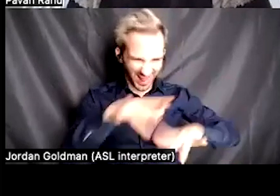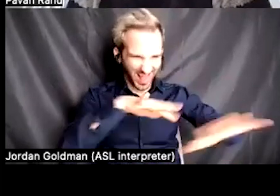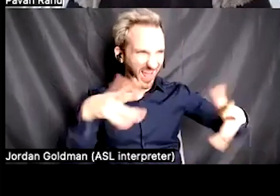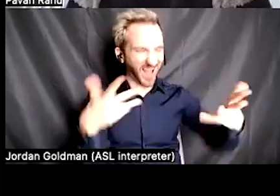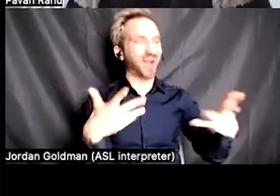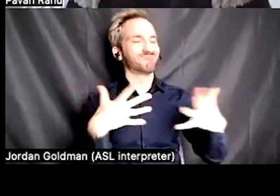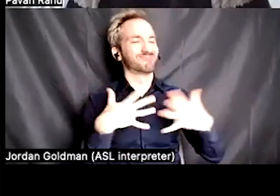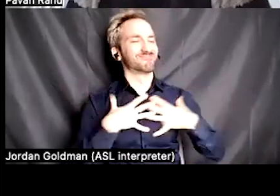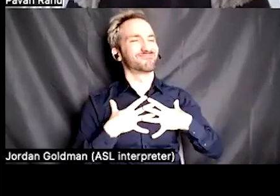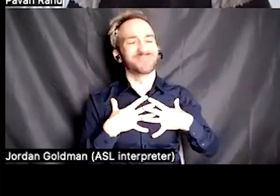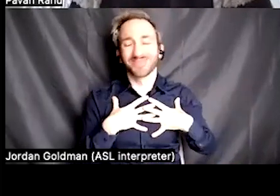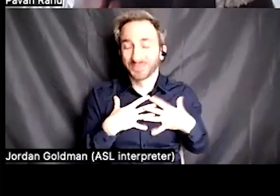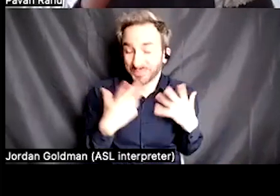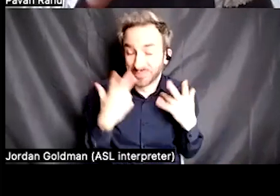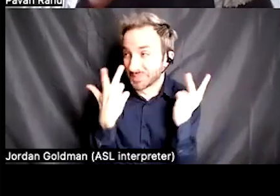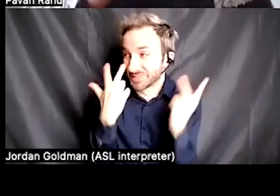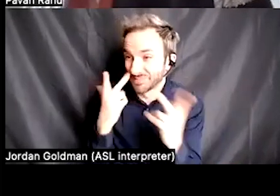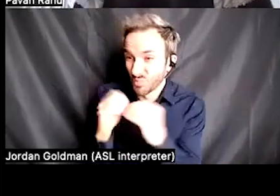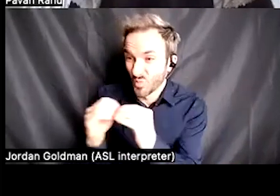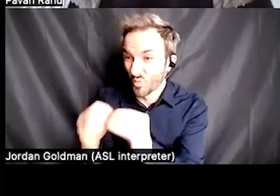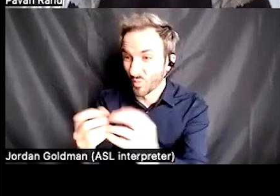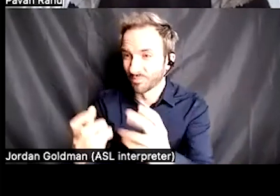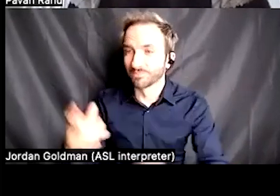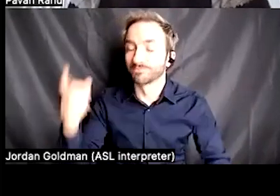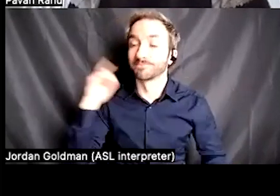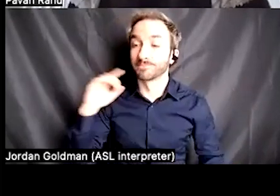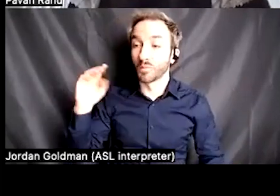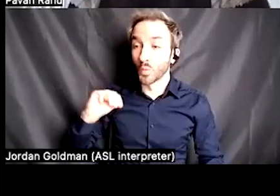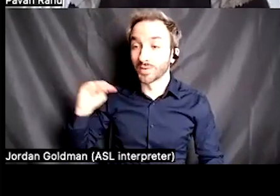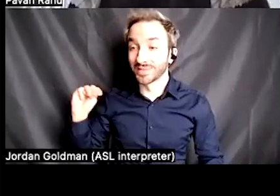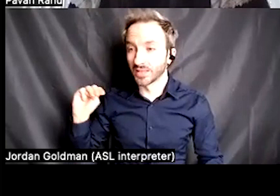Yeah, I thought it was interesting too when we think back to some of the other aesthetics we've